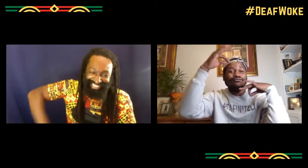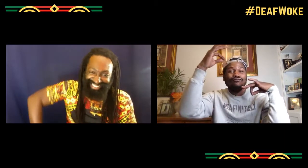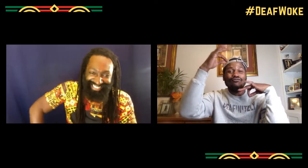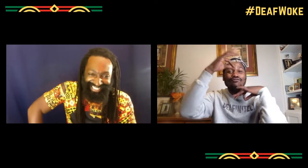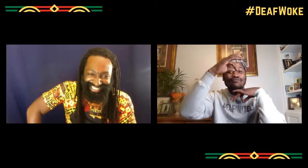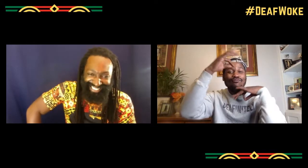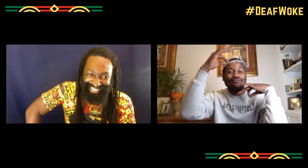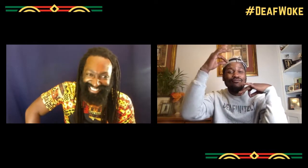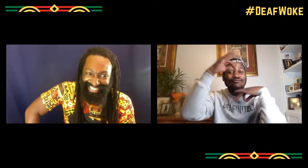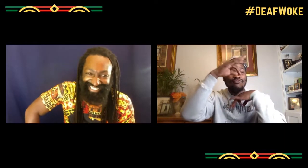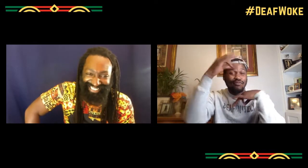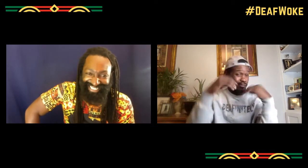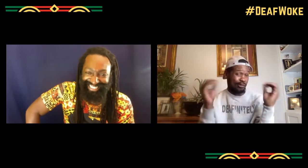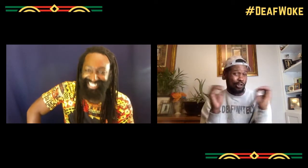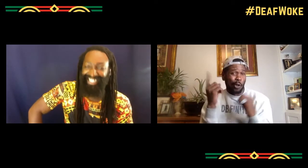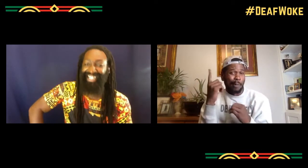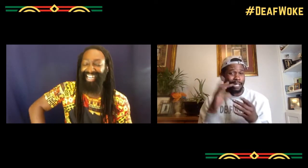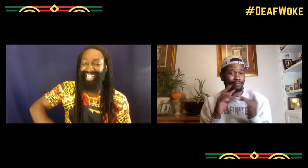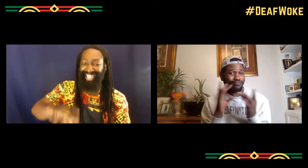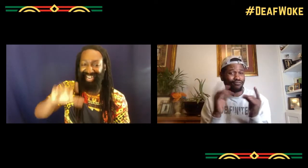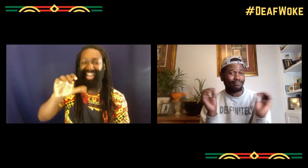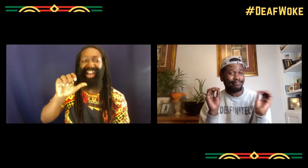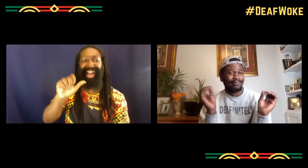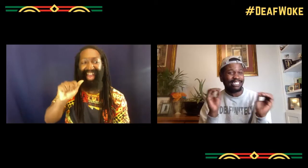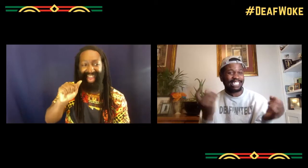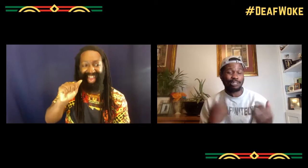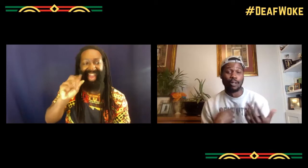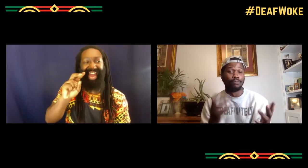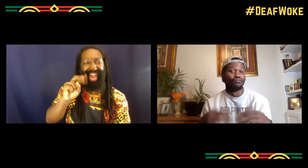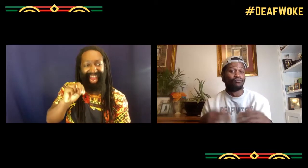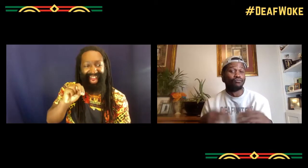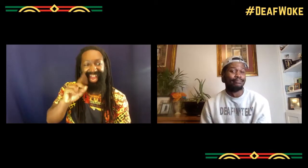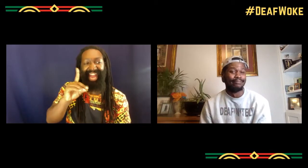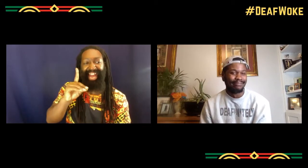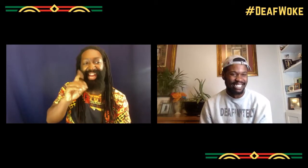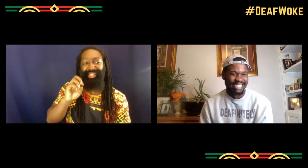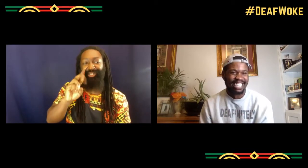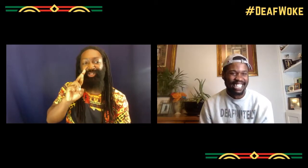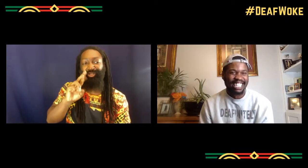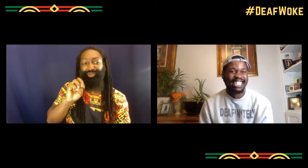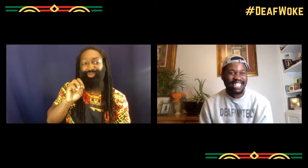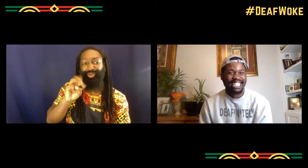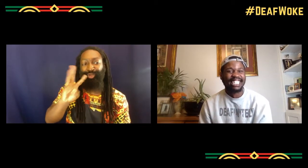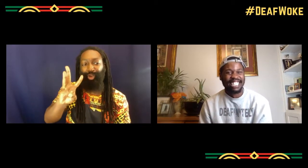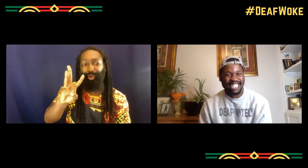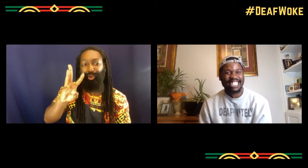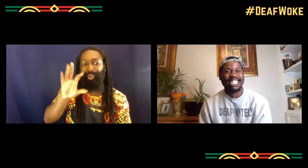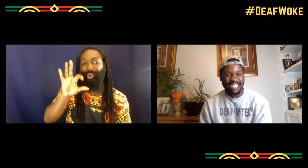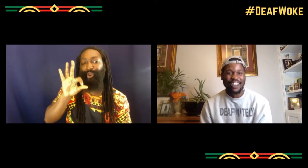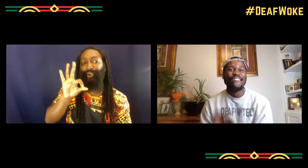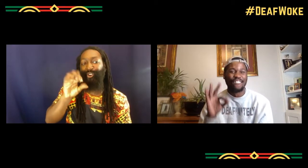I understand man. I was clueless no one gave my that information.